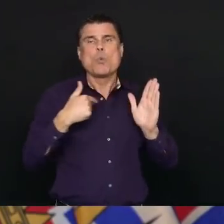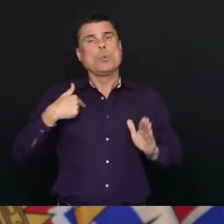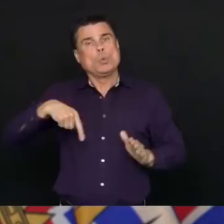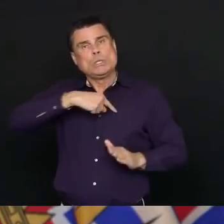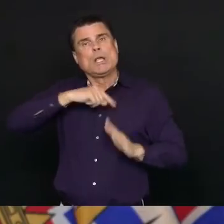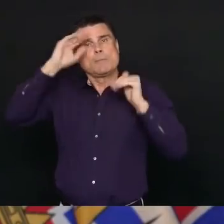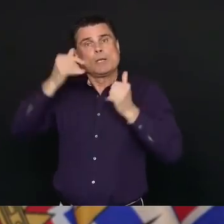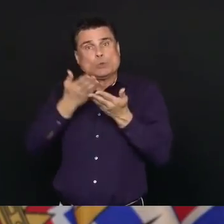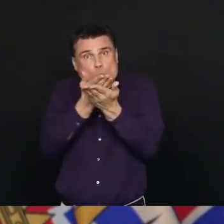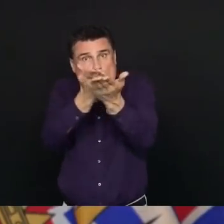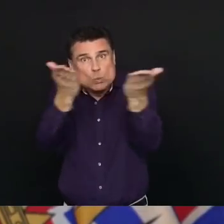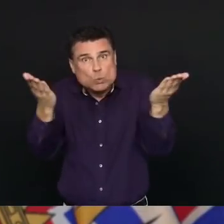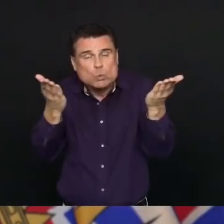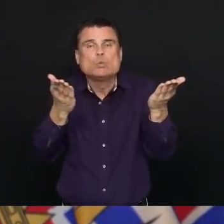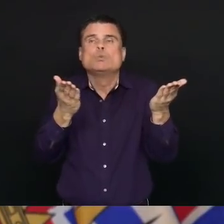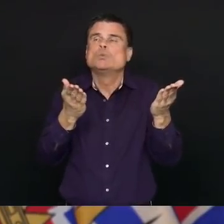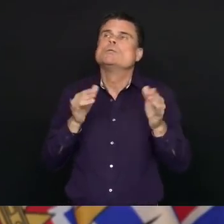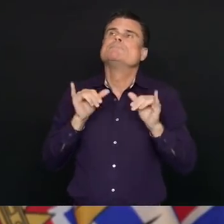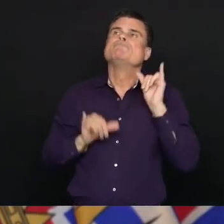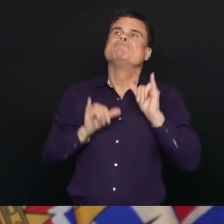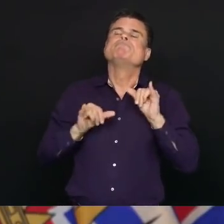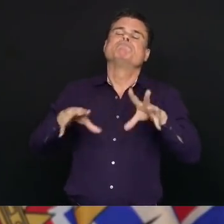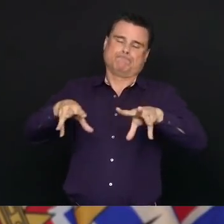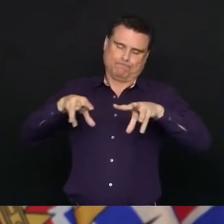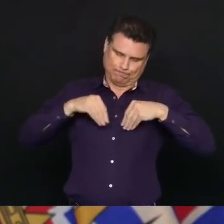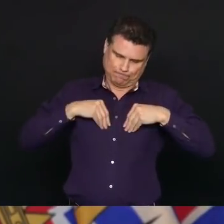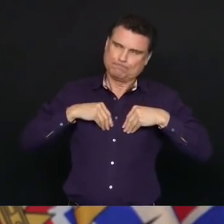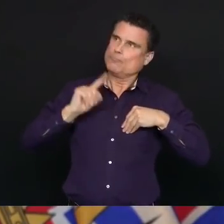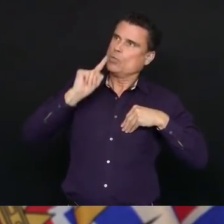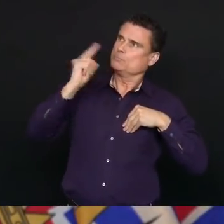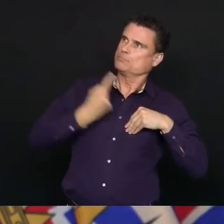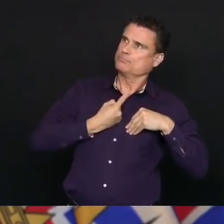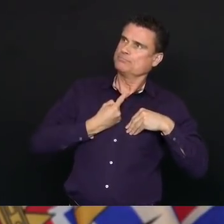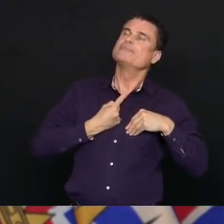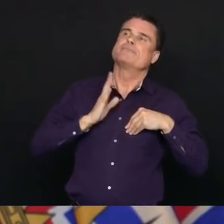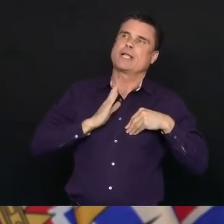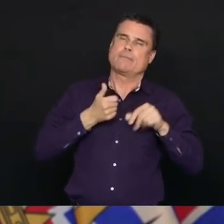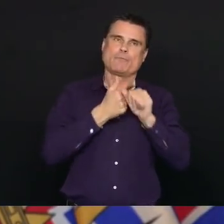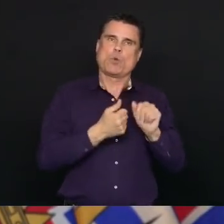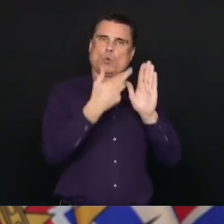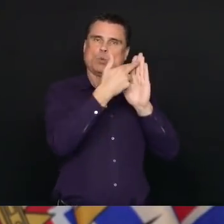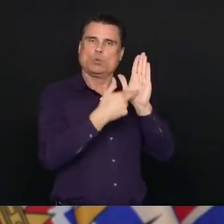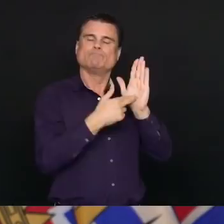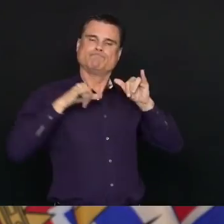There will of course be the regular policing and public safety people doing their thing making sure